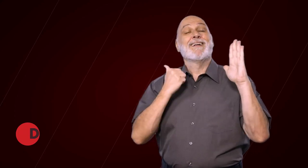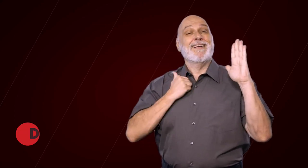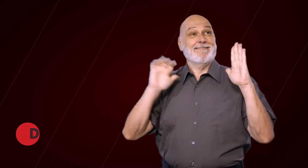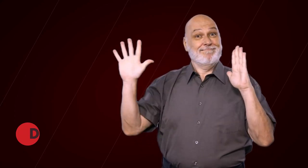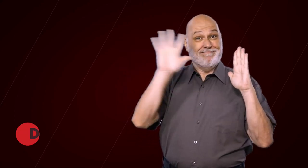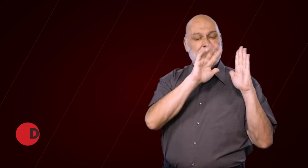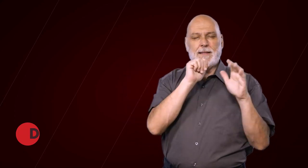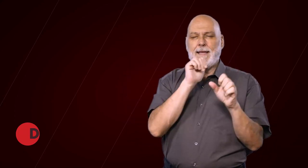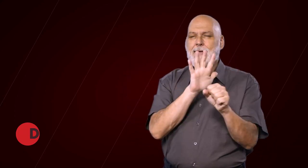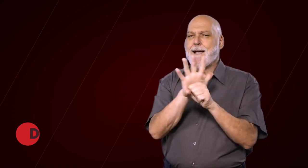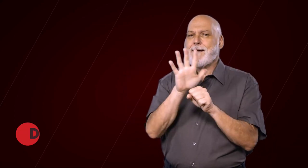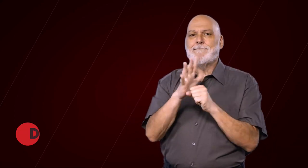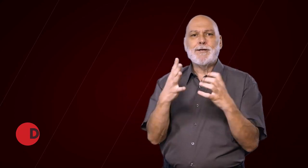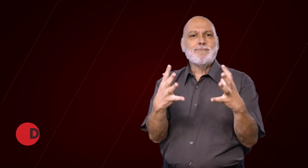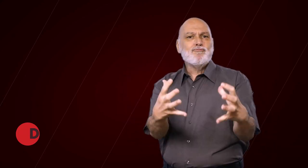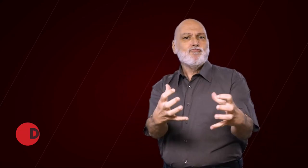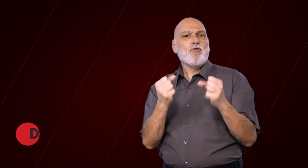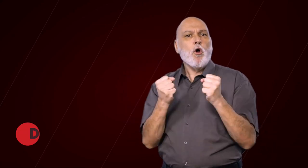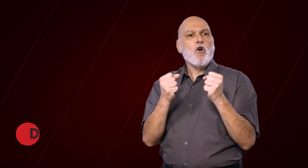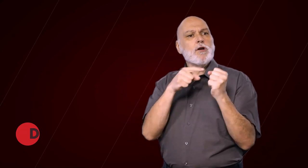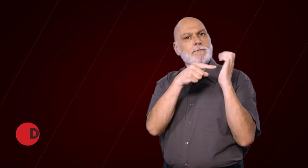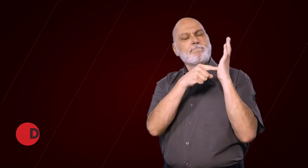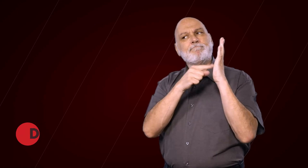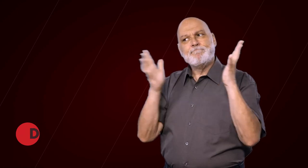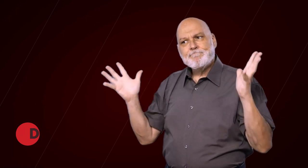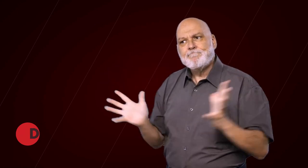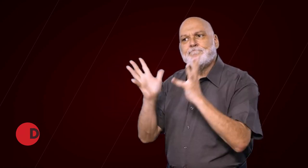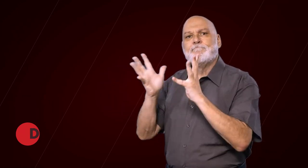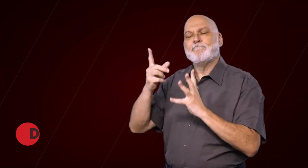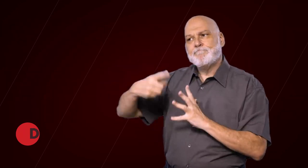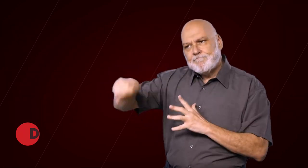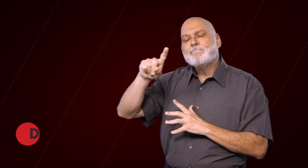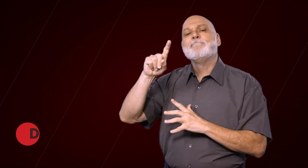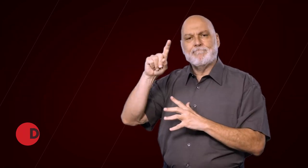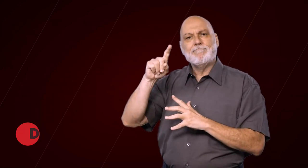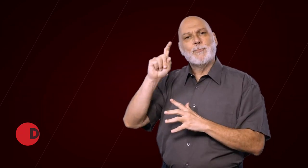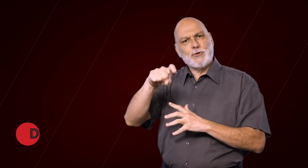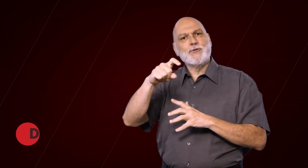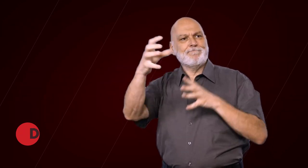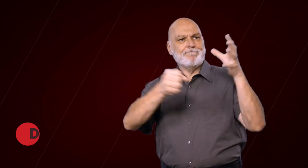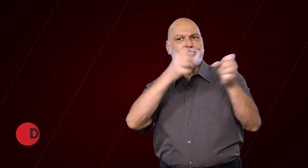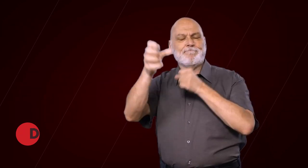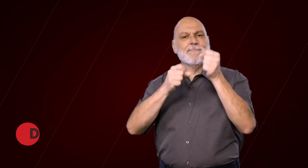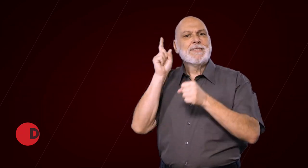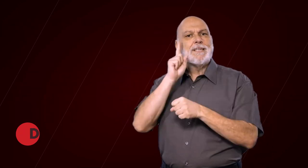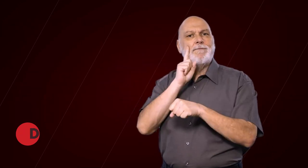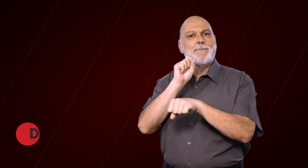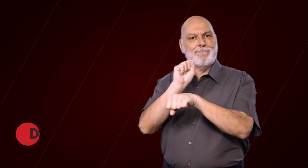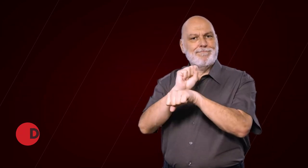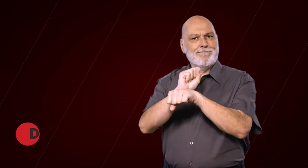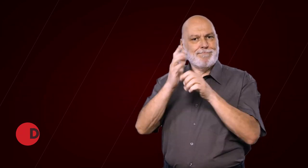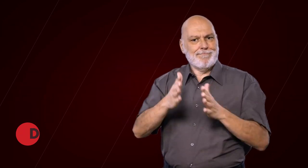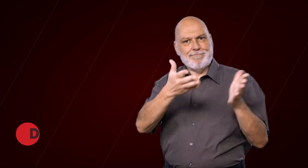Laws in Canada are not yet strong enough to compel